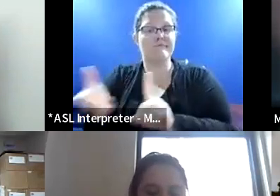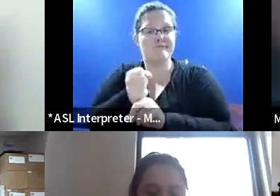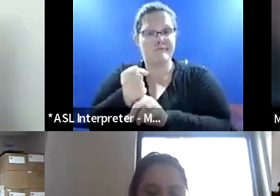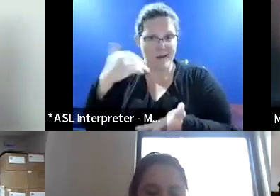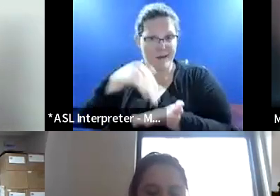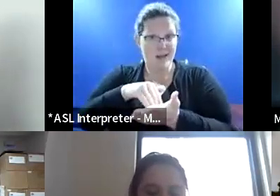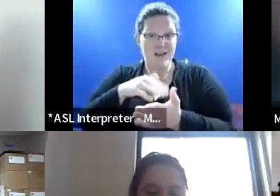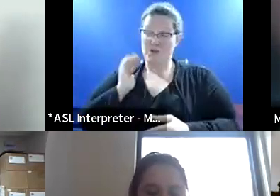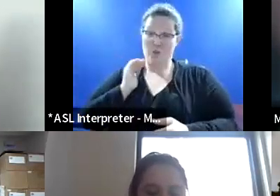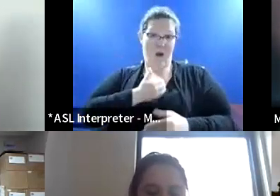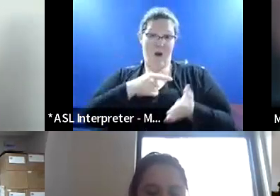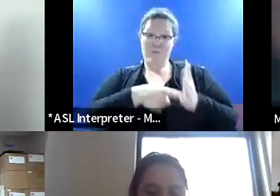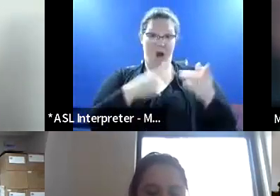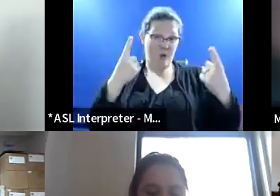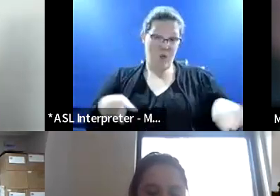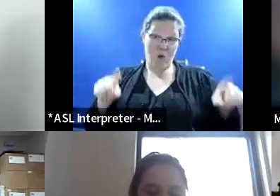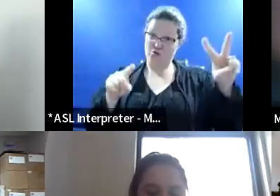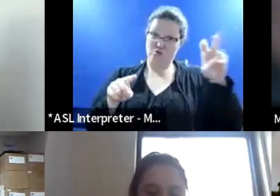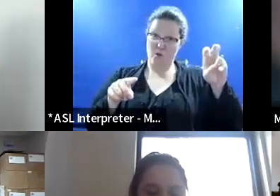FROM 2017 UNTIL COVID WHICH ESSENTIALLY STOPPED EVERYTHING FOR EVERYONE INSHORE, WE HAD ASSISTED TWO HUNDRED 98 INDIVIDUALS WITH THIS REENTRY PROGRAM AND ONLY HAD TWO INDIVIDUALS REOFFEND WITHIN THE FIRST TWO YEARS.